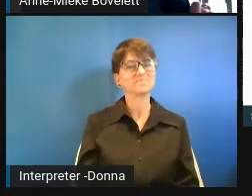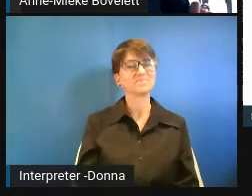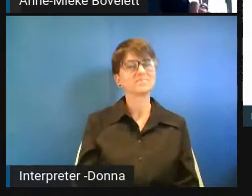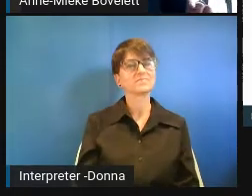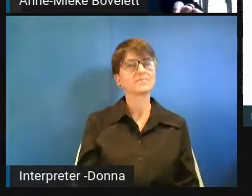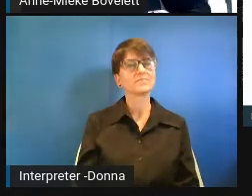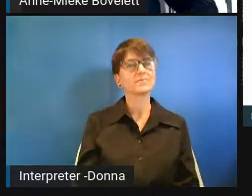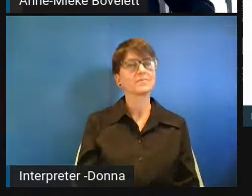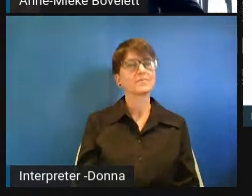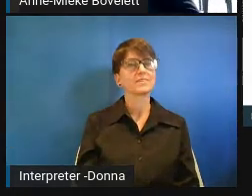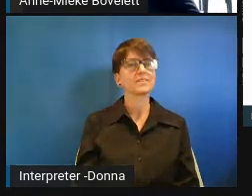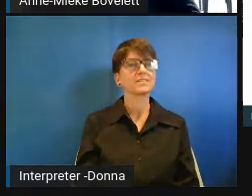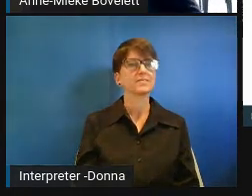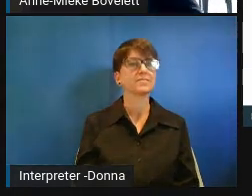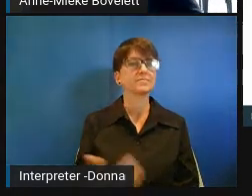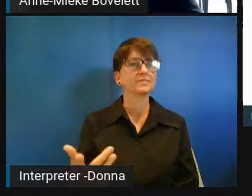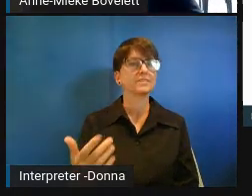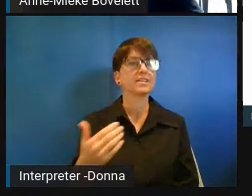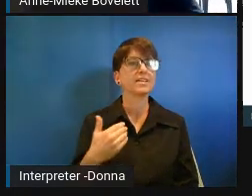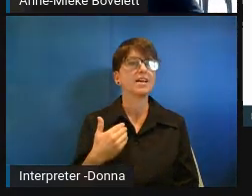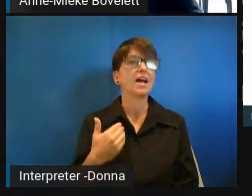I have one more question for you, Lazar.